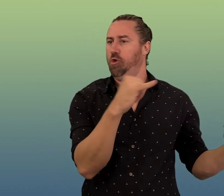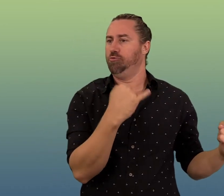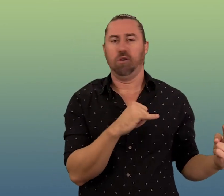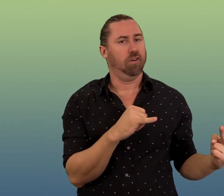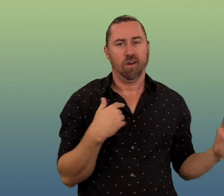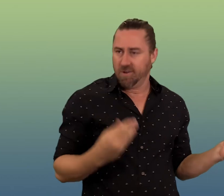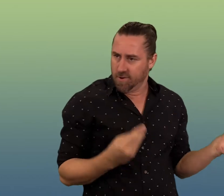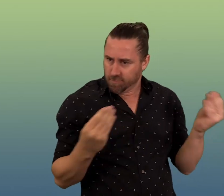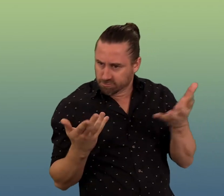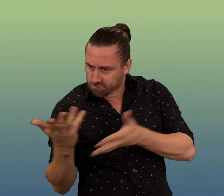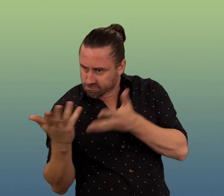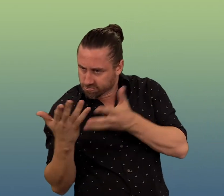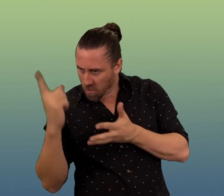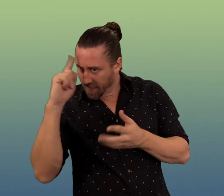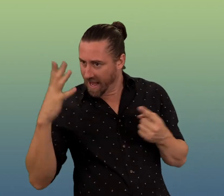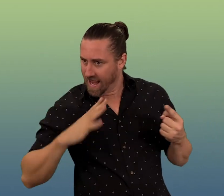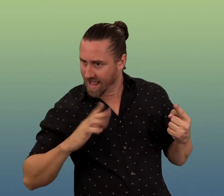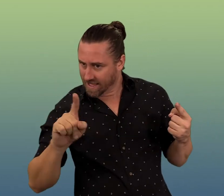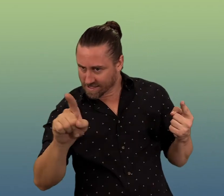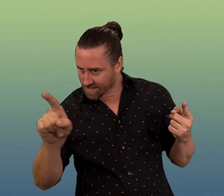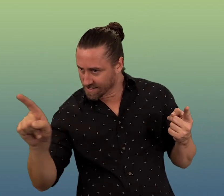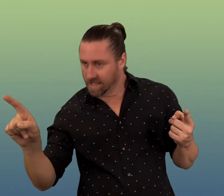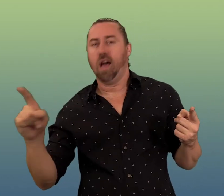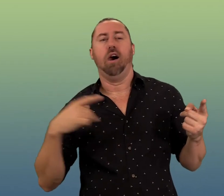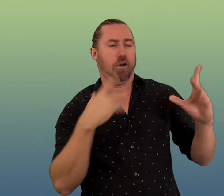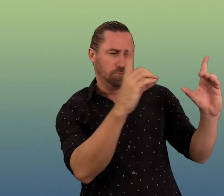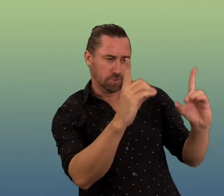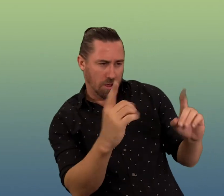appropriately consider customer and stakeholders respective needs.